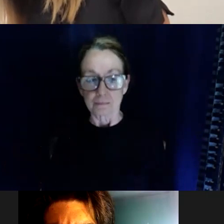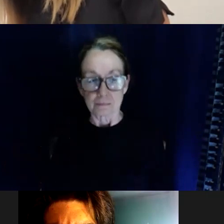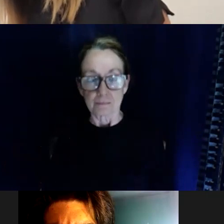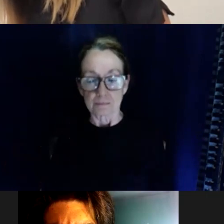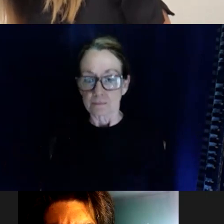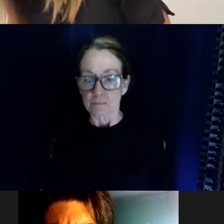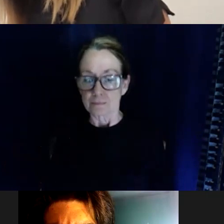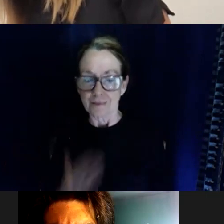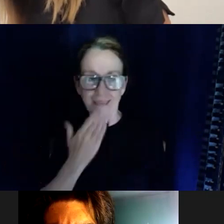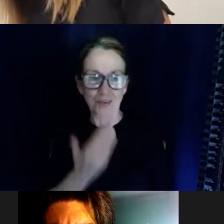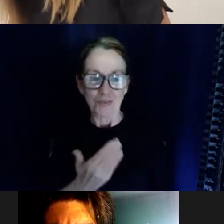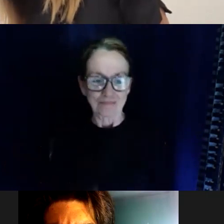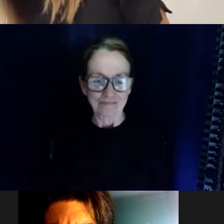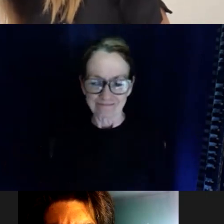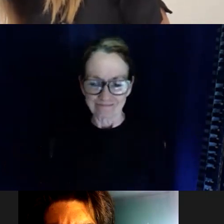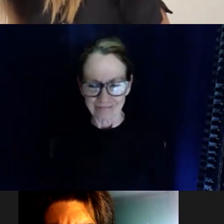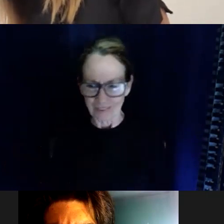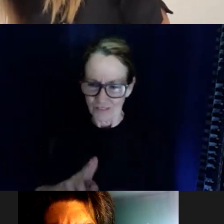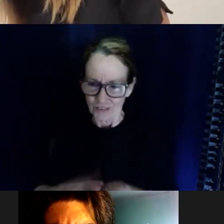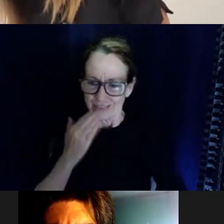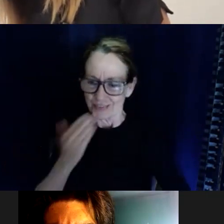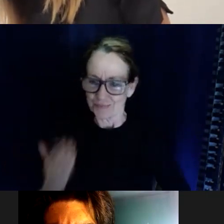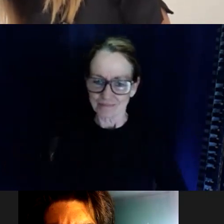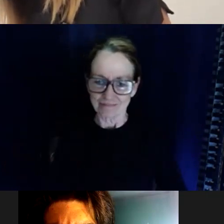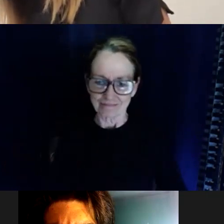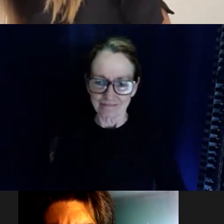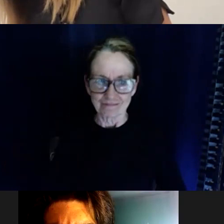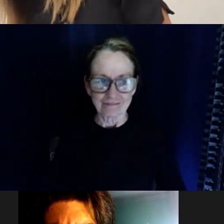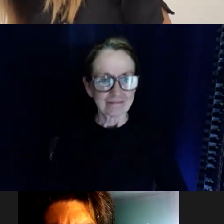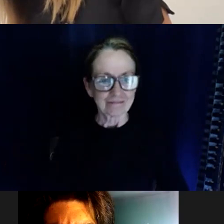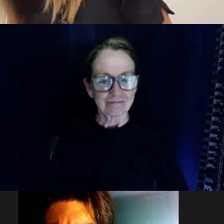AND IF YOU DO NEED TO PUT, IT WOULD BE HEALTH EQUITY INSTITUTE. I WILL WRITE THAT DOWN.